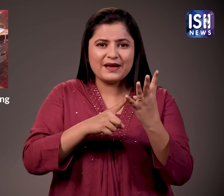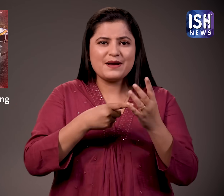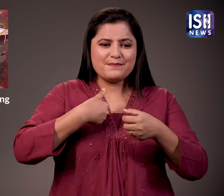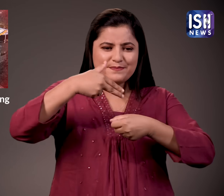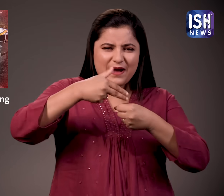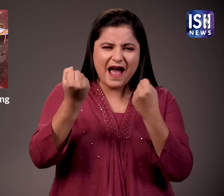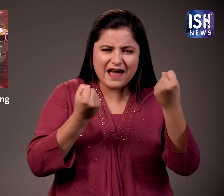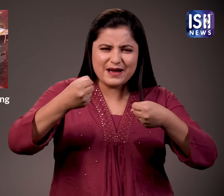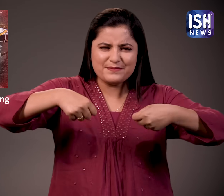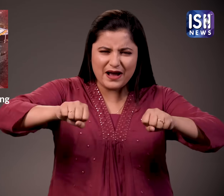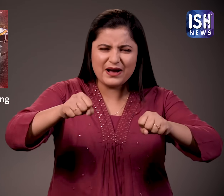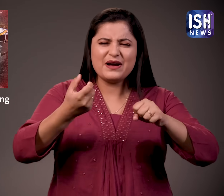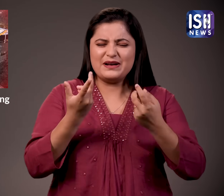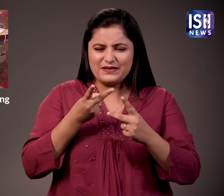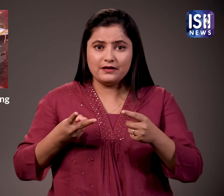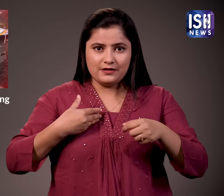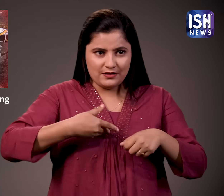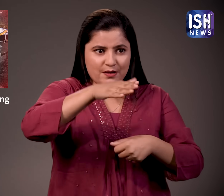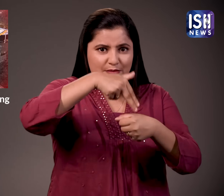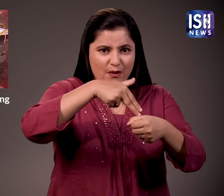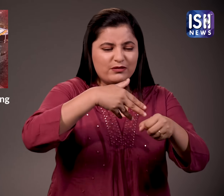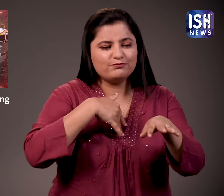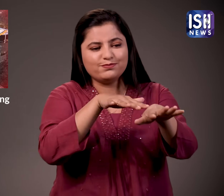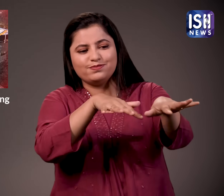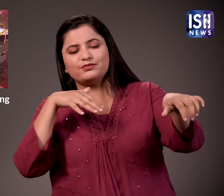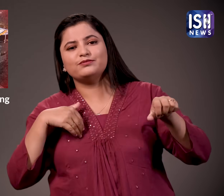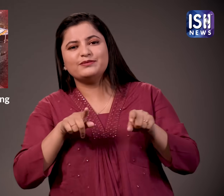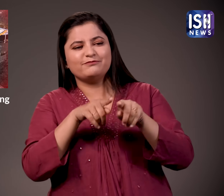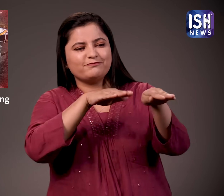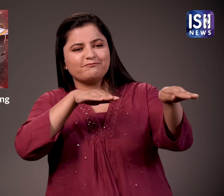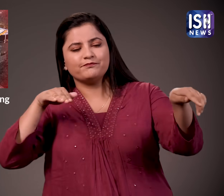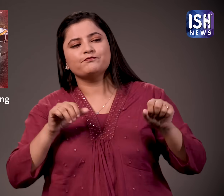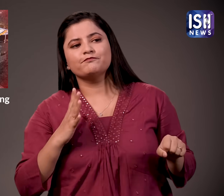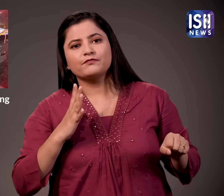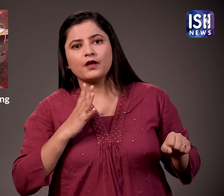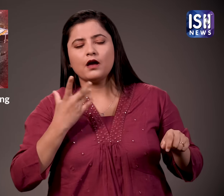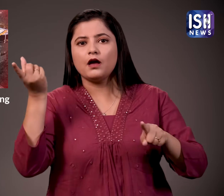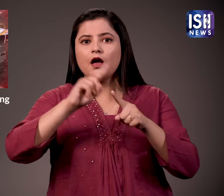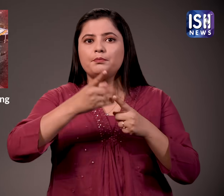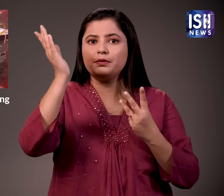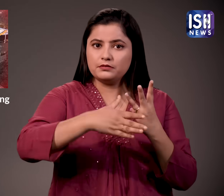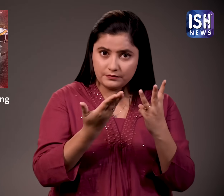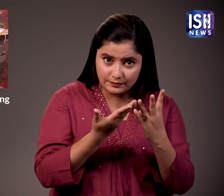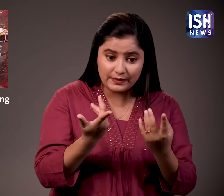and people waiting in queue to get fuel filled in their vehicle.